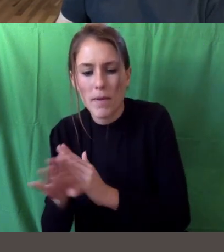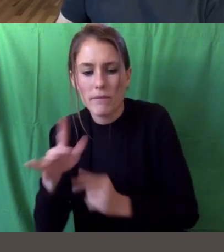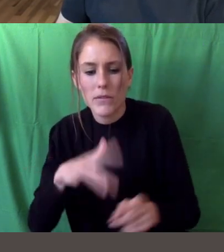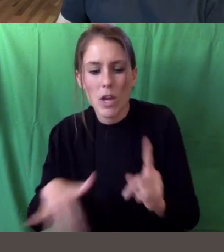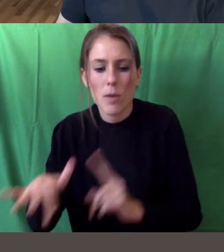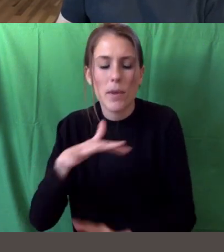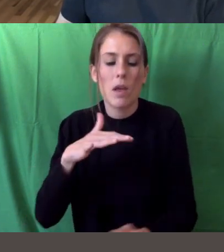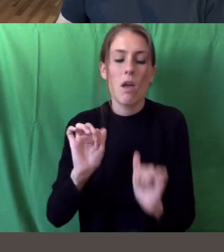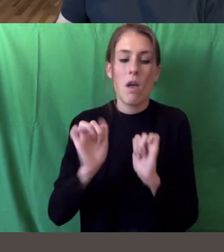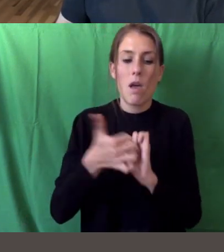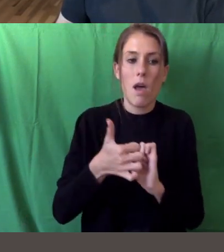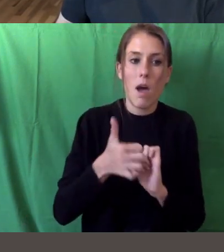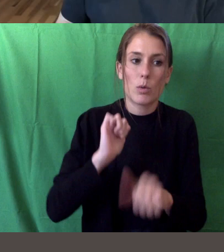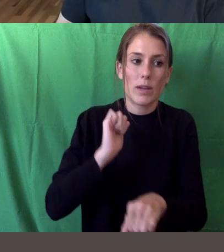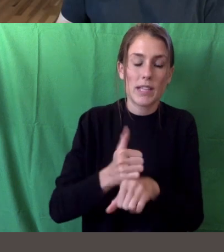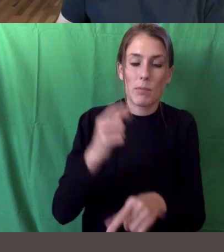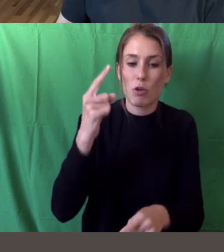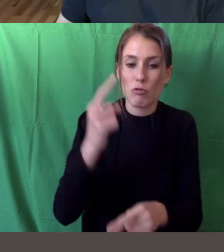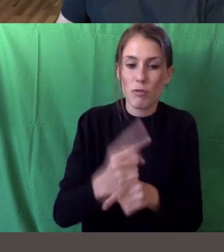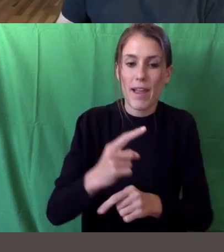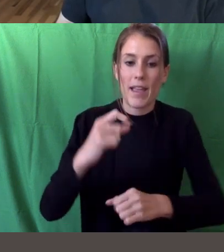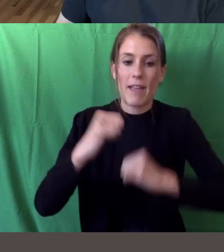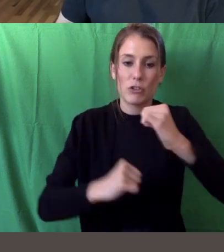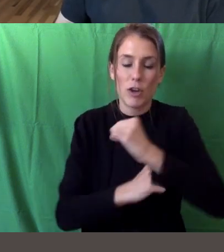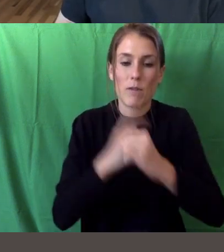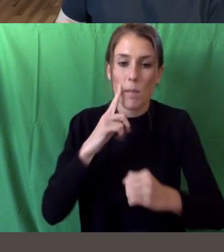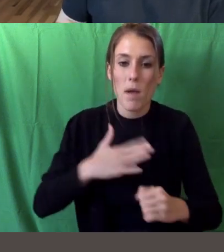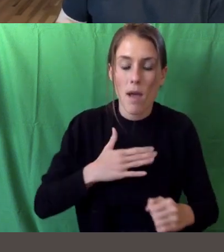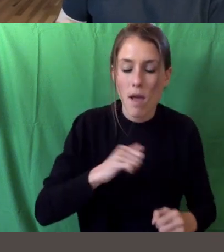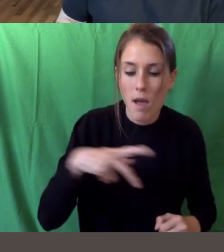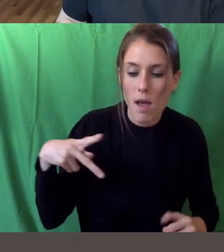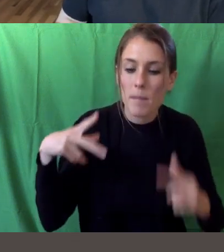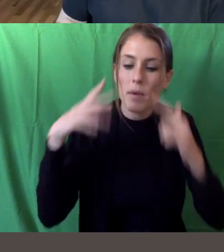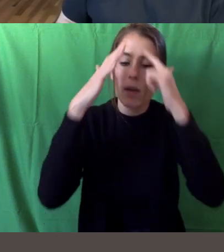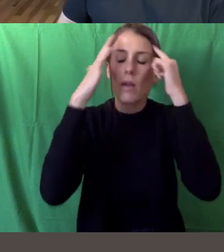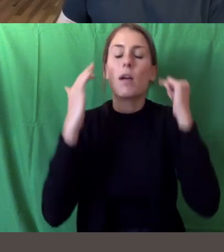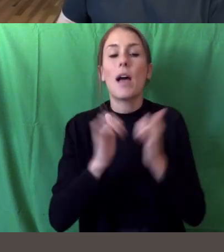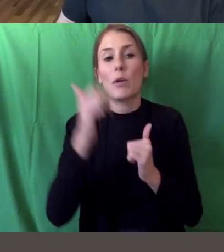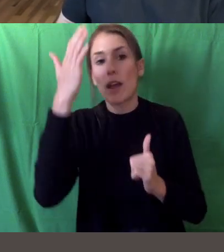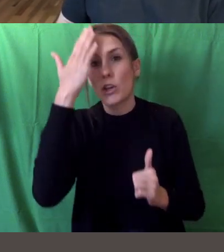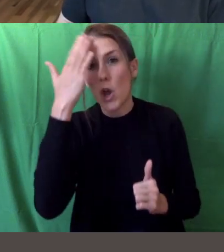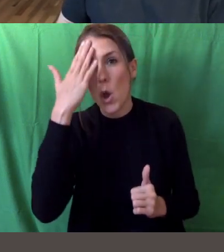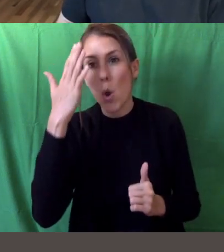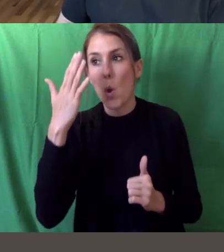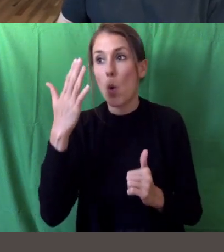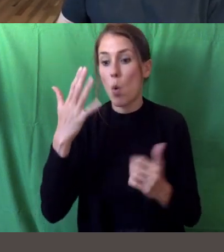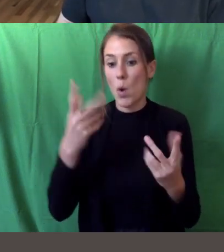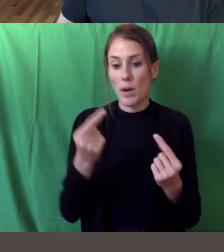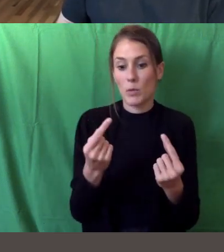how do I provision the right infrastructure for my application, how do I know that what I'm doing incorporates security best practices?